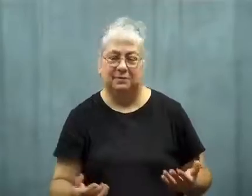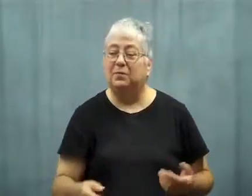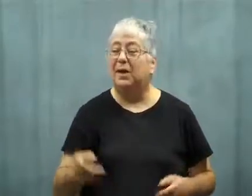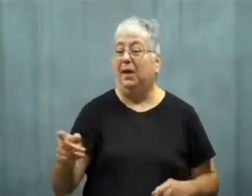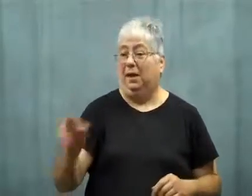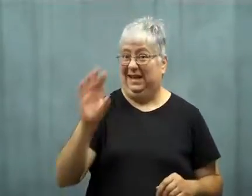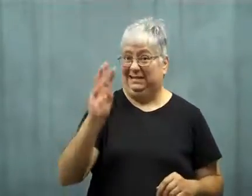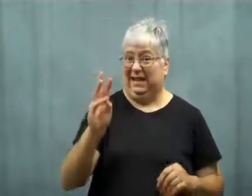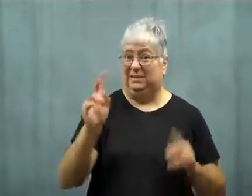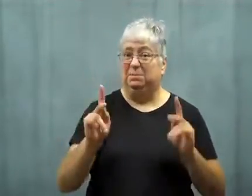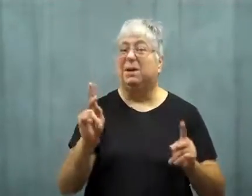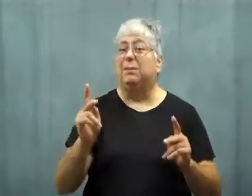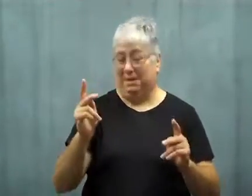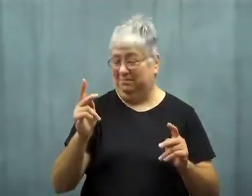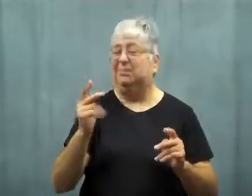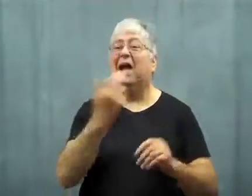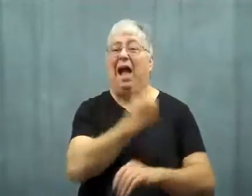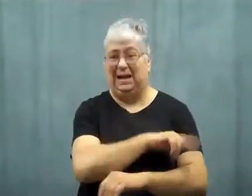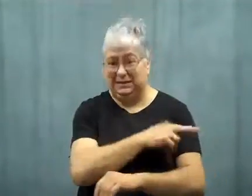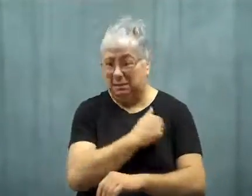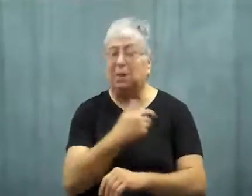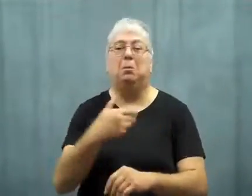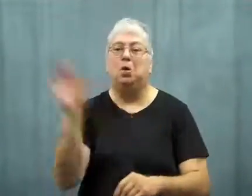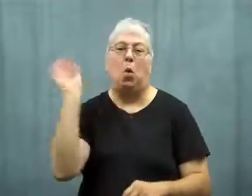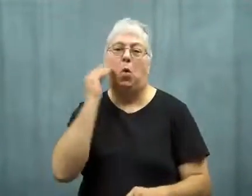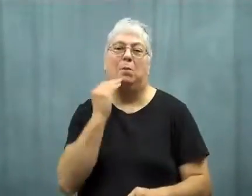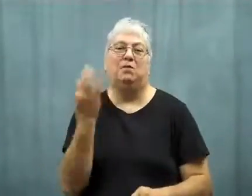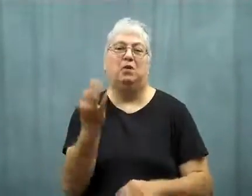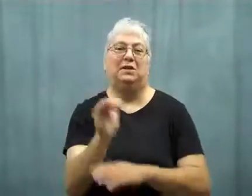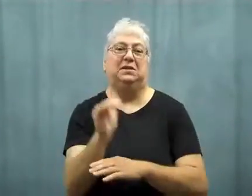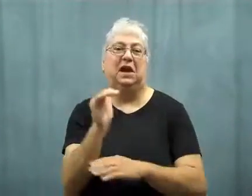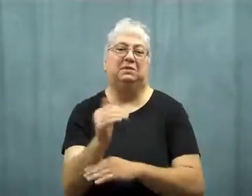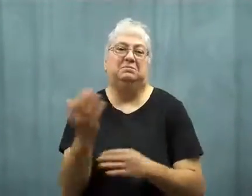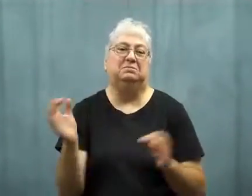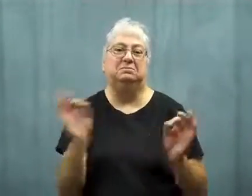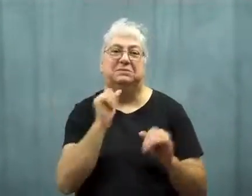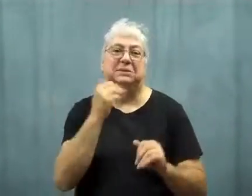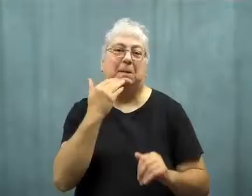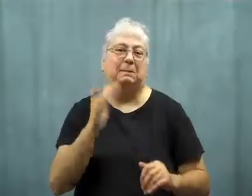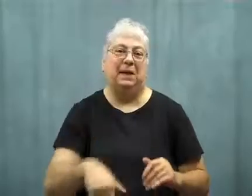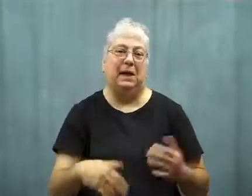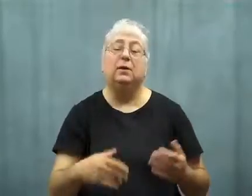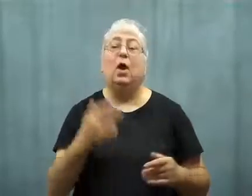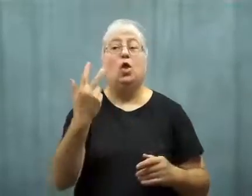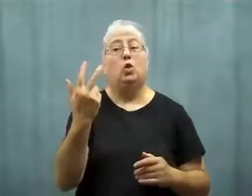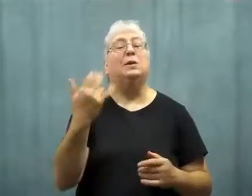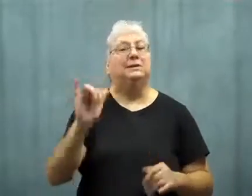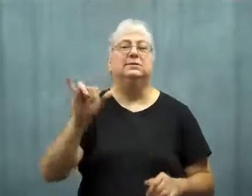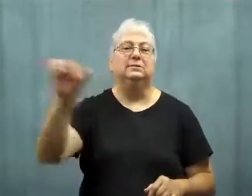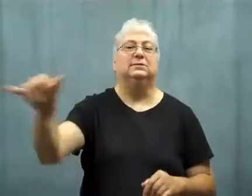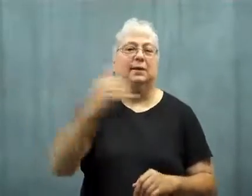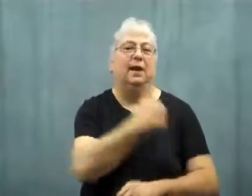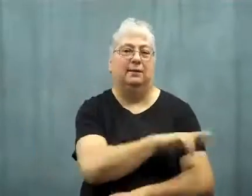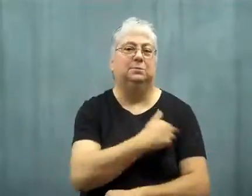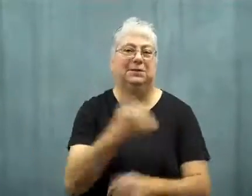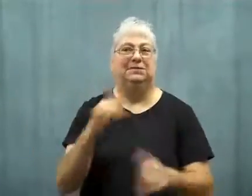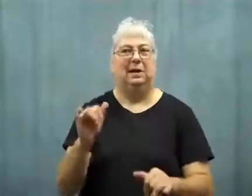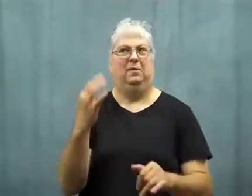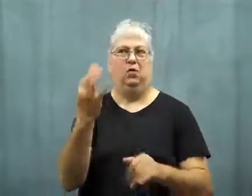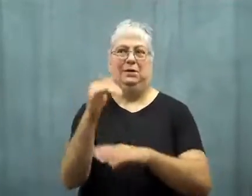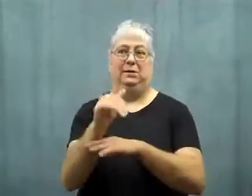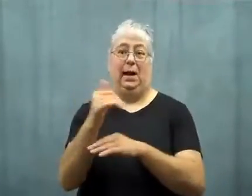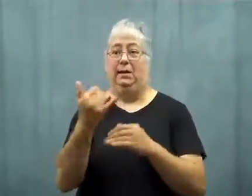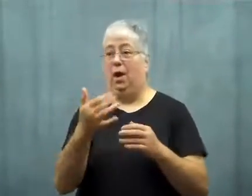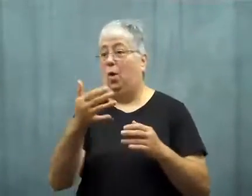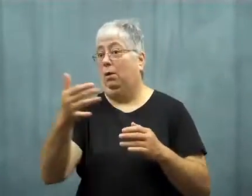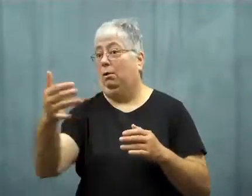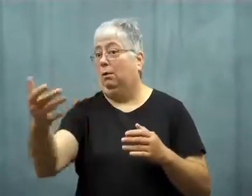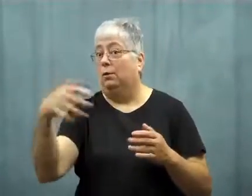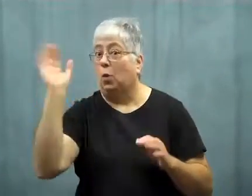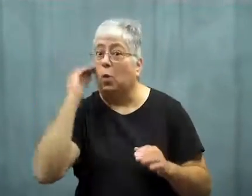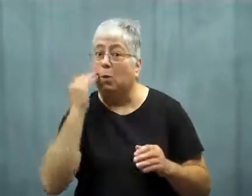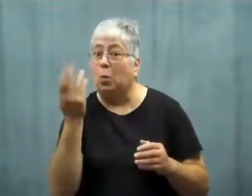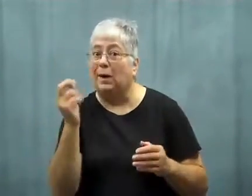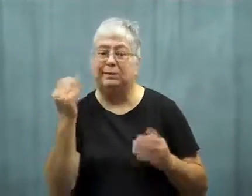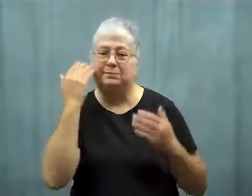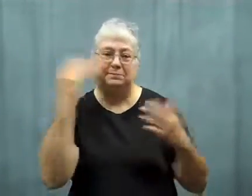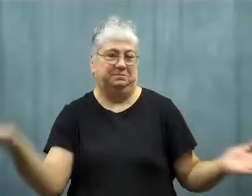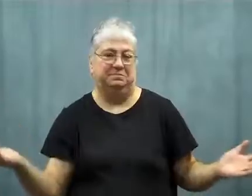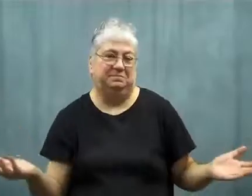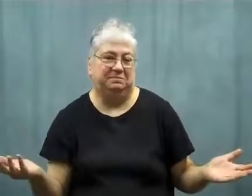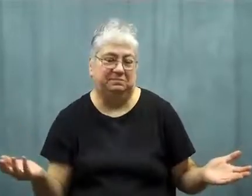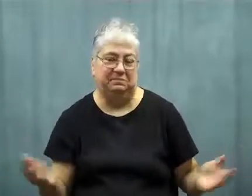Six were not seriously hurt and were released from the hospital Friday night.